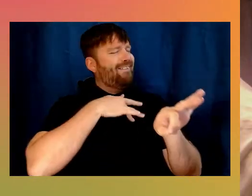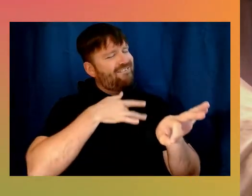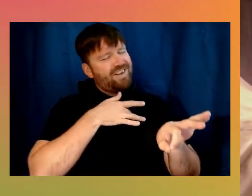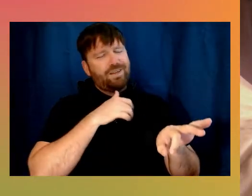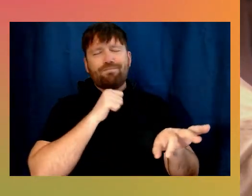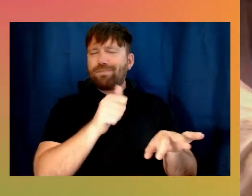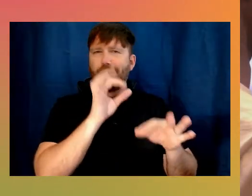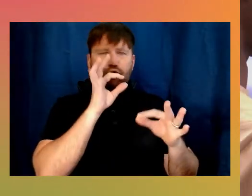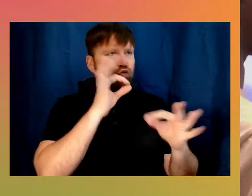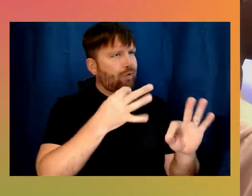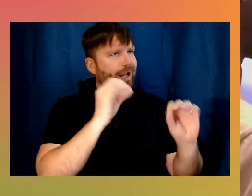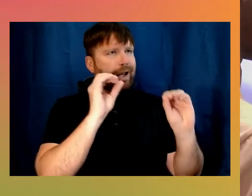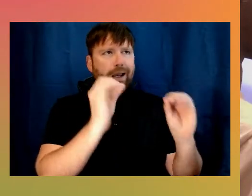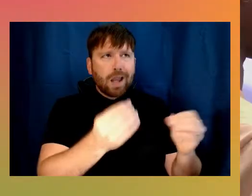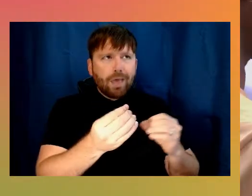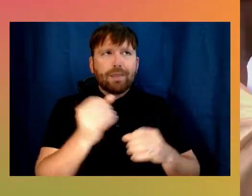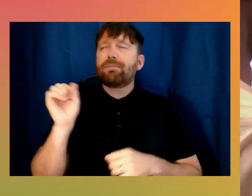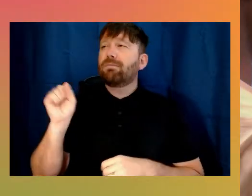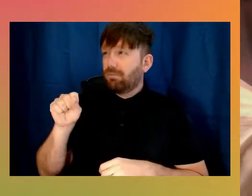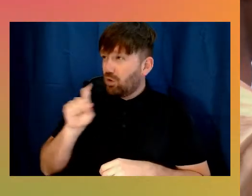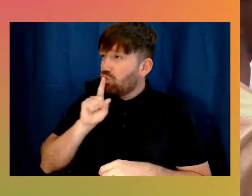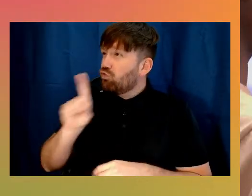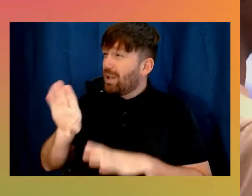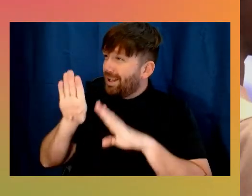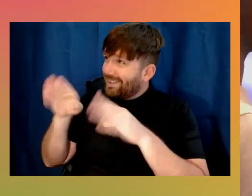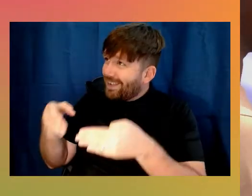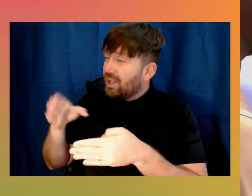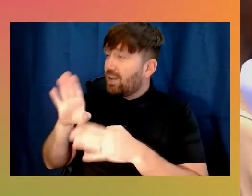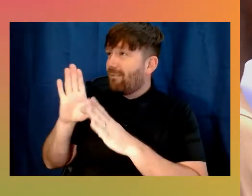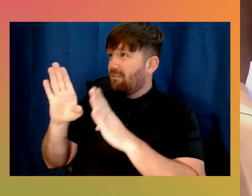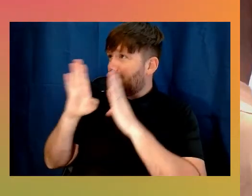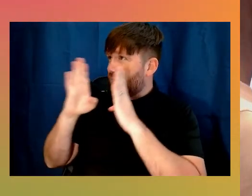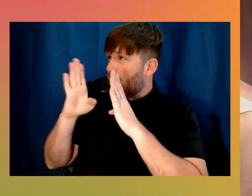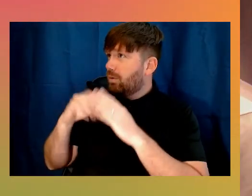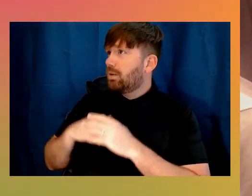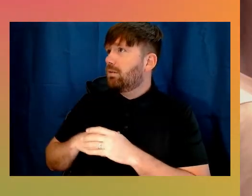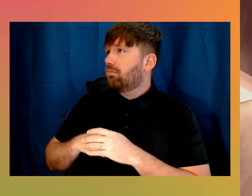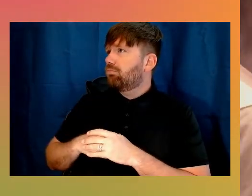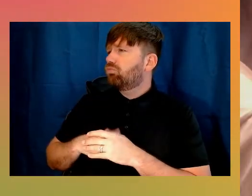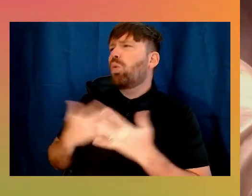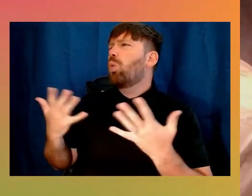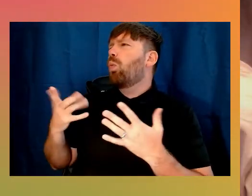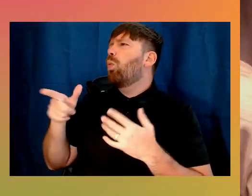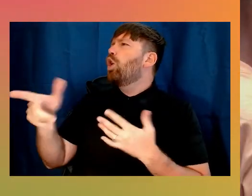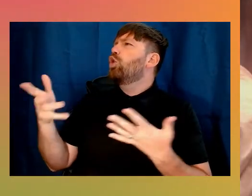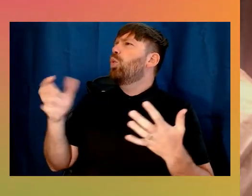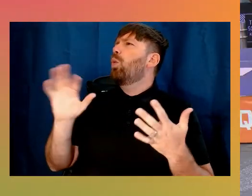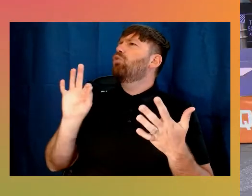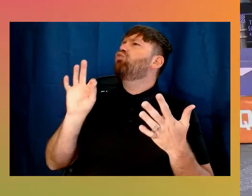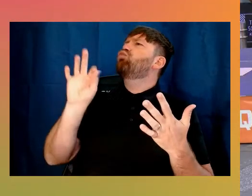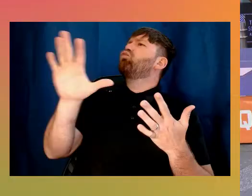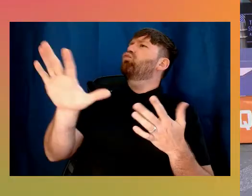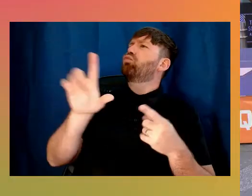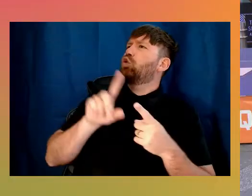BIT MORE DISTRACTING, AND I DID NOT FEEL DISTRACTED AT ALL. I FELT LOCKED IN WITH EVERYONE. YOU ARE VERY CENTERED AND